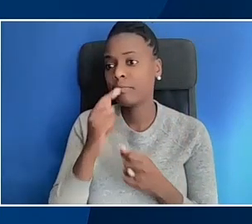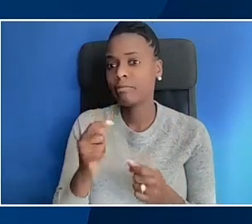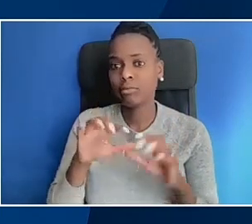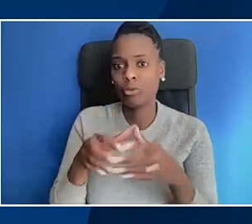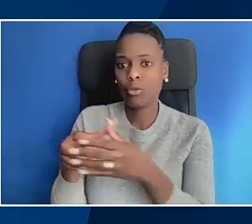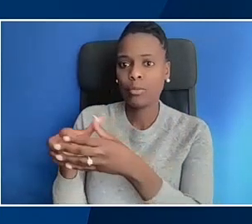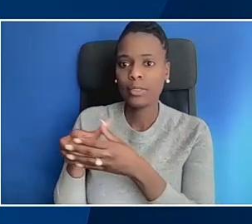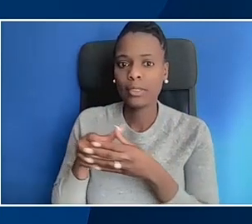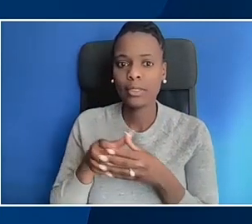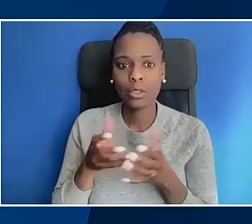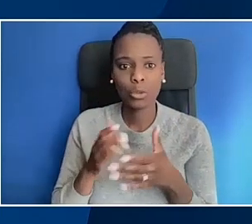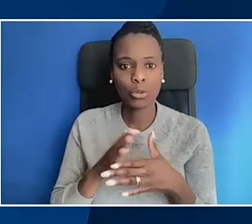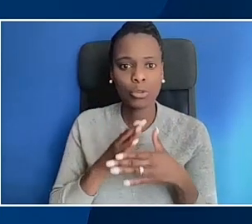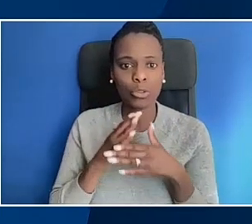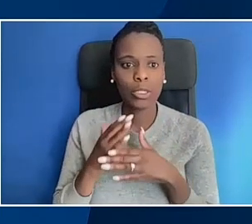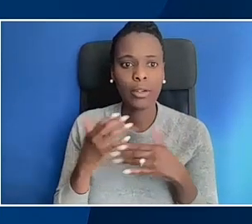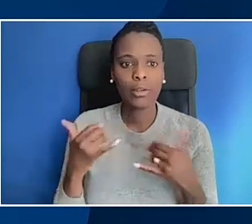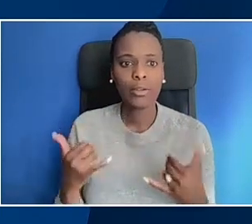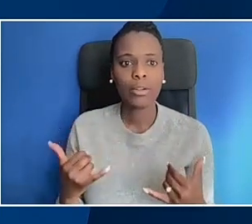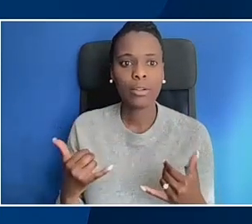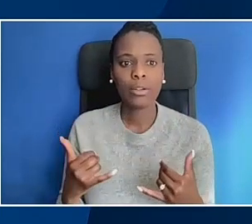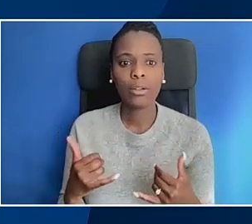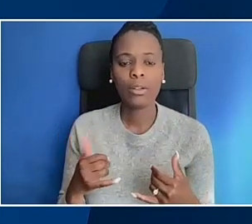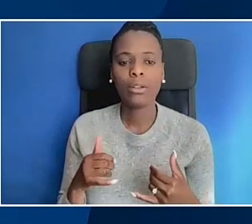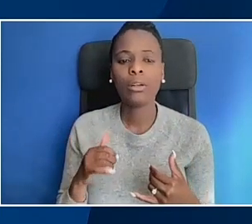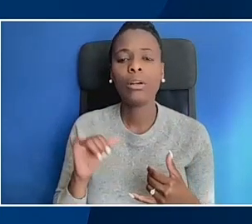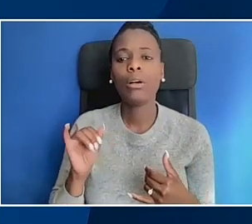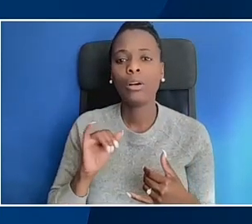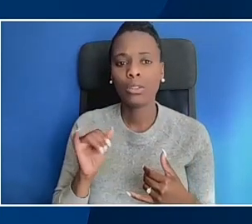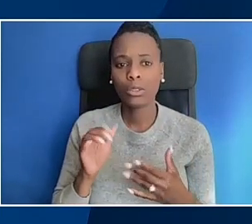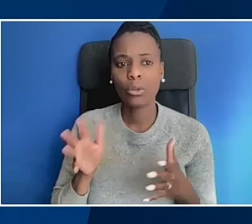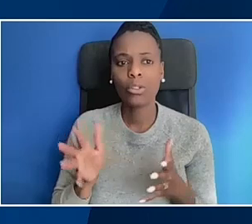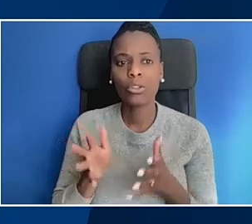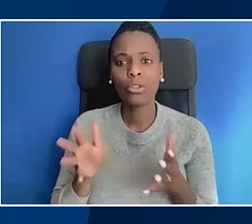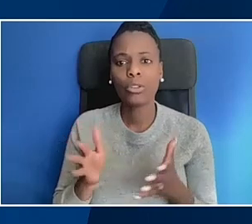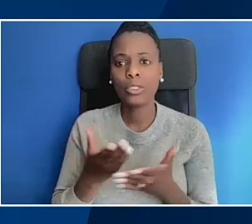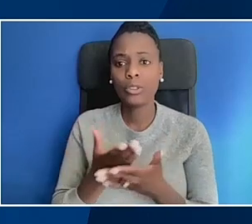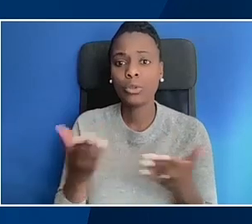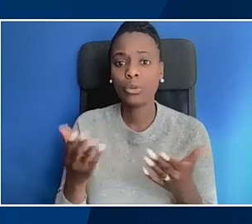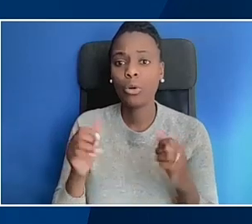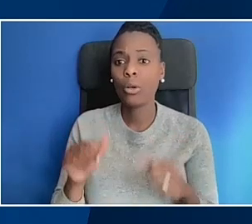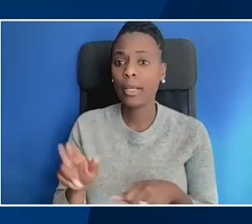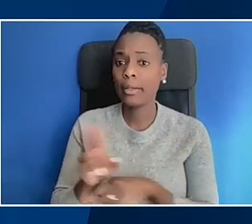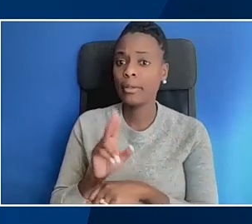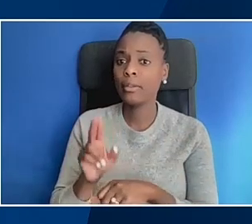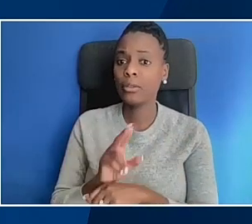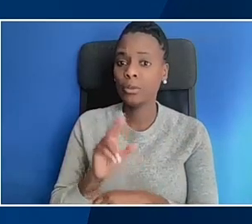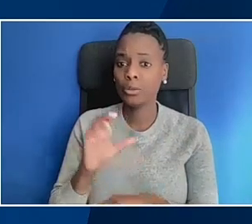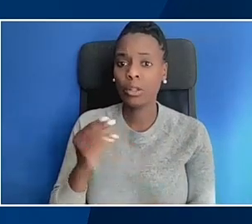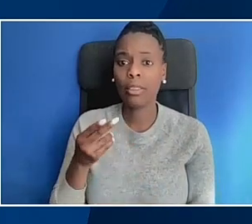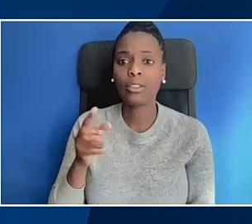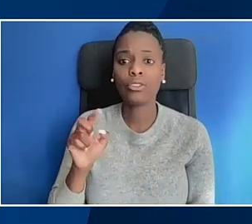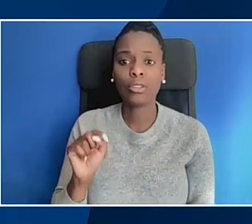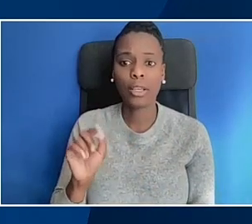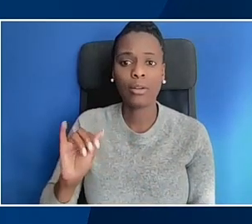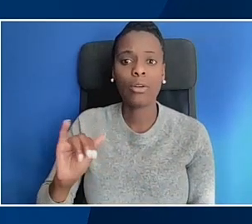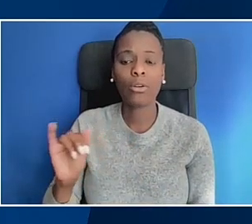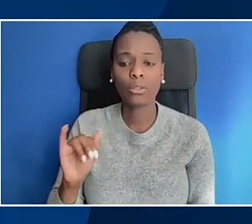And just by way of the process of rule, encourage you as well. You can utilize the chat box. That will be made available to the public